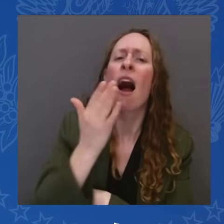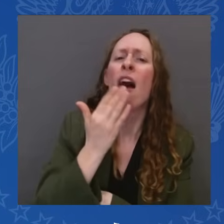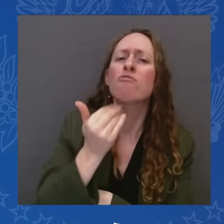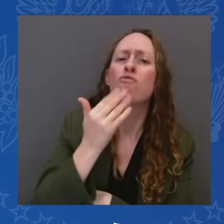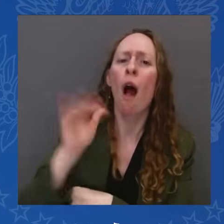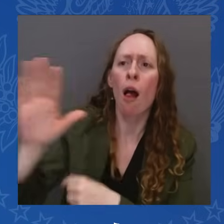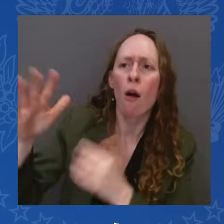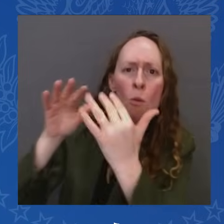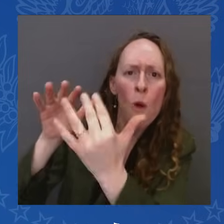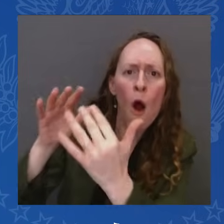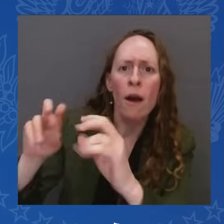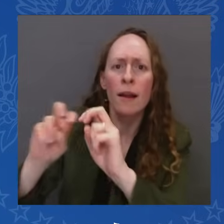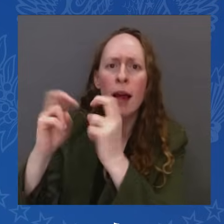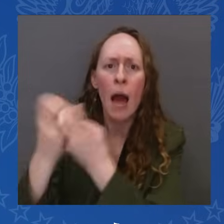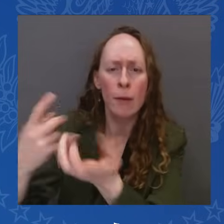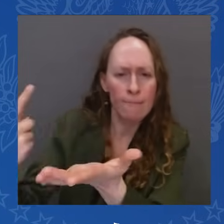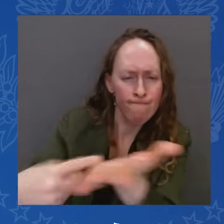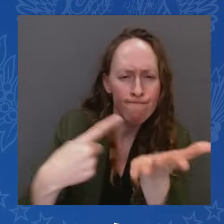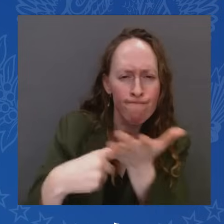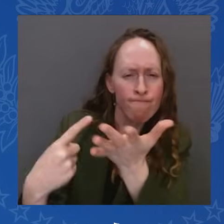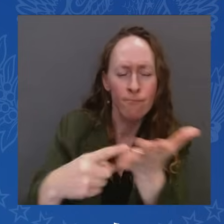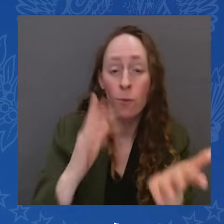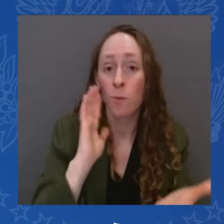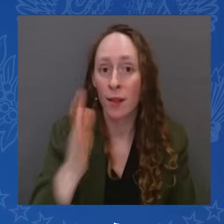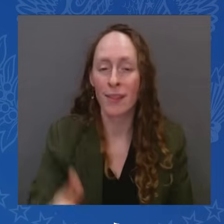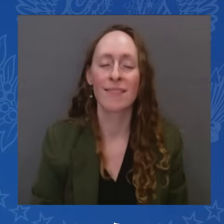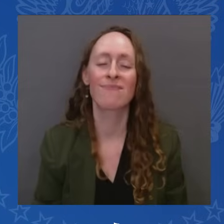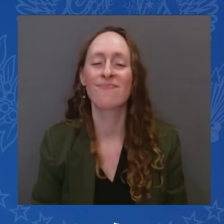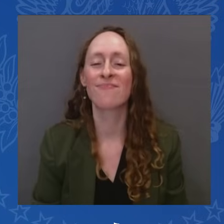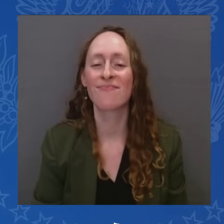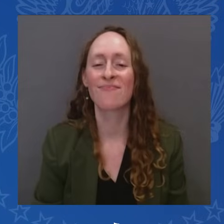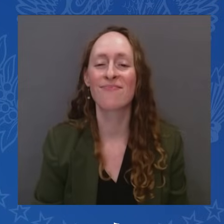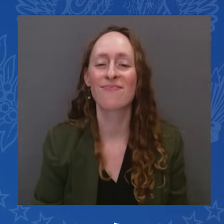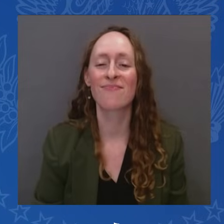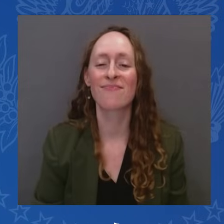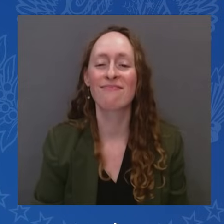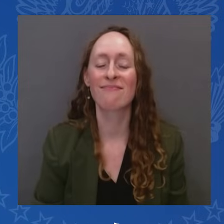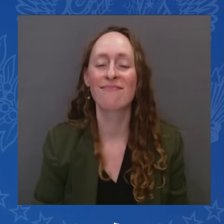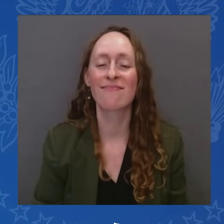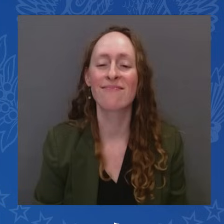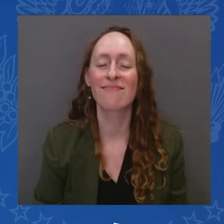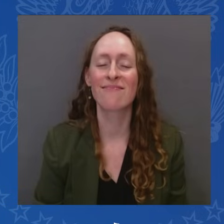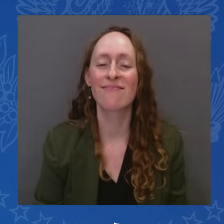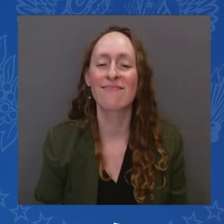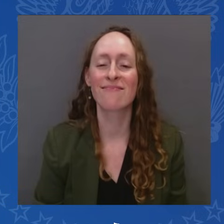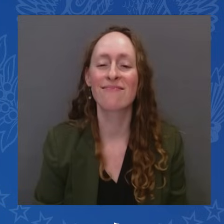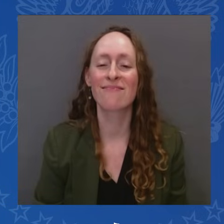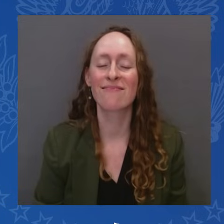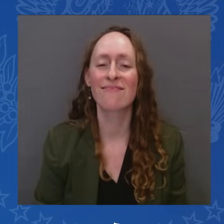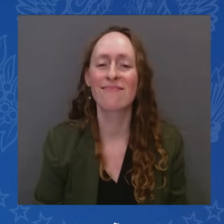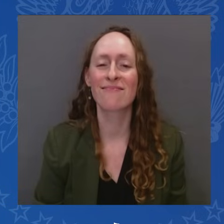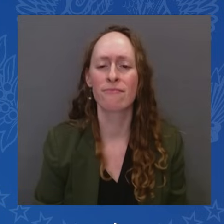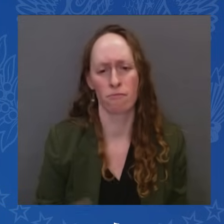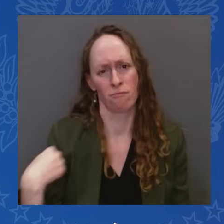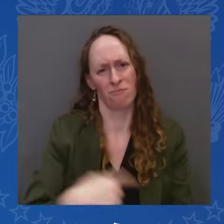flows and reaches into Gaza for Palestinian civilians. Secretary Austin will also travel to the region this week